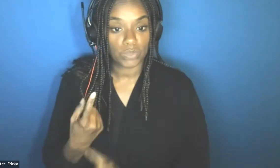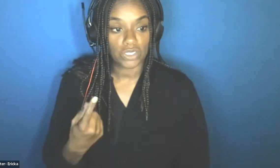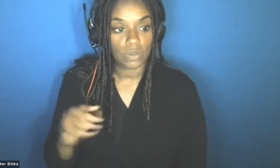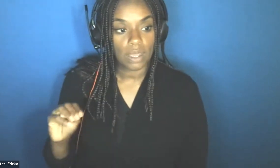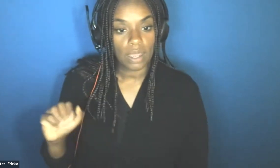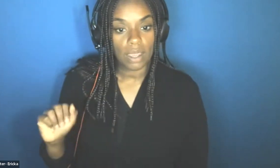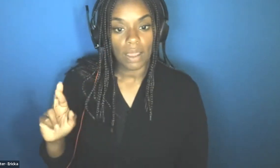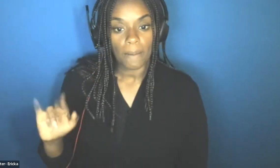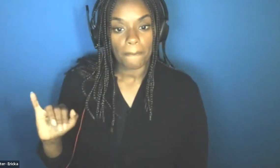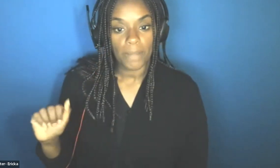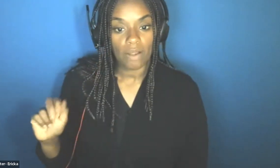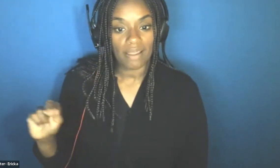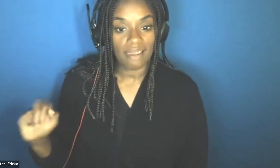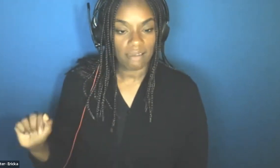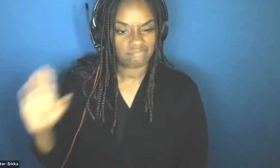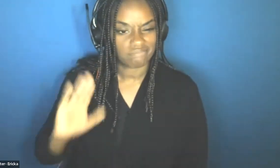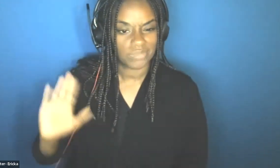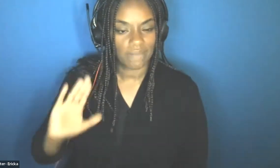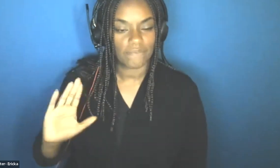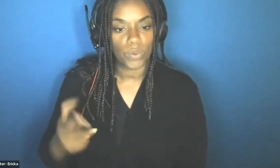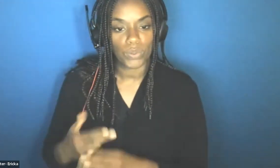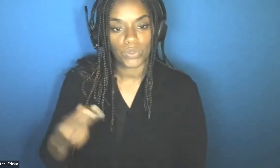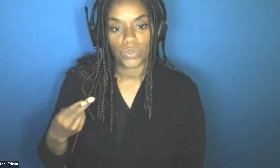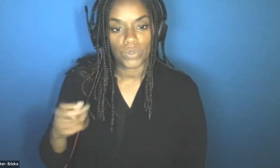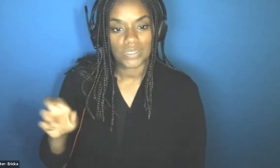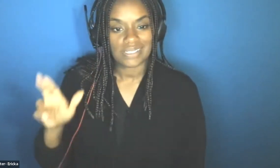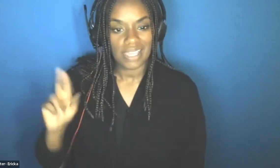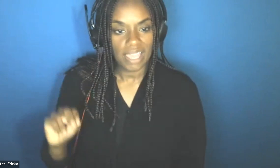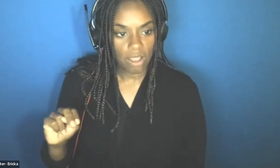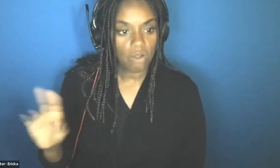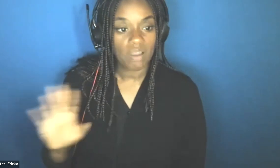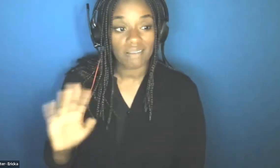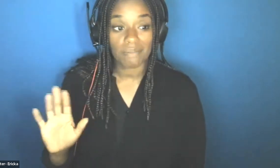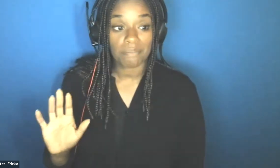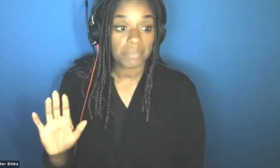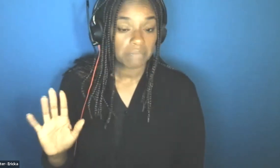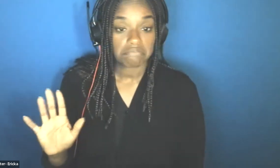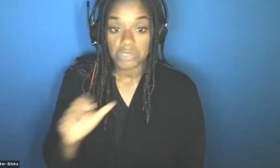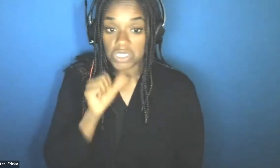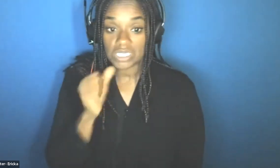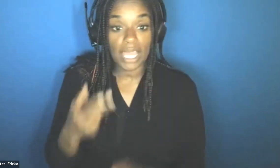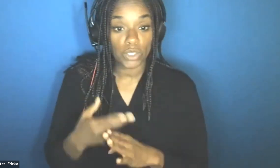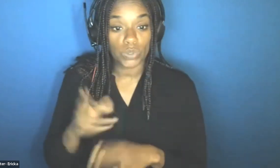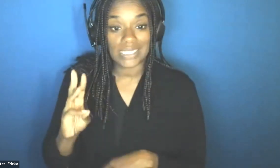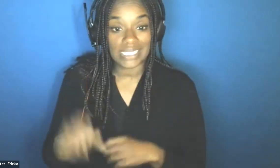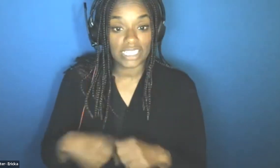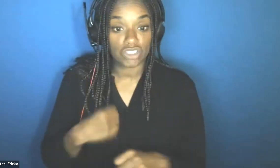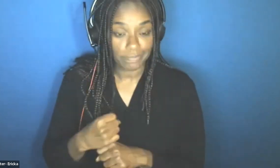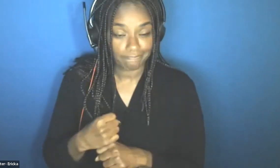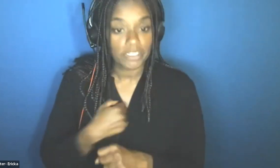But let's try to work through these.